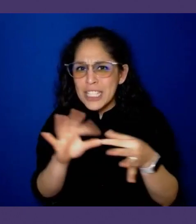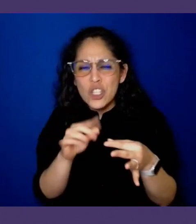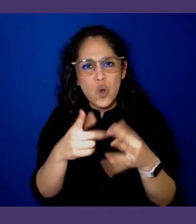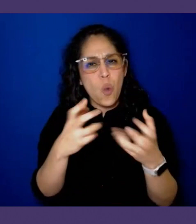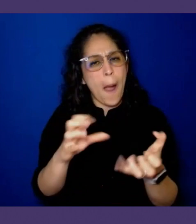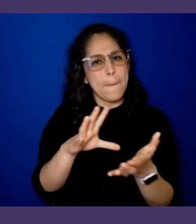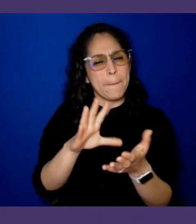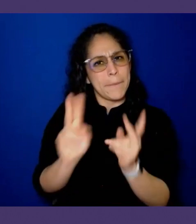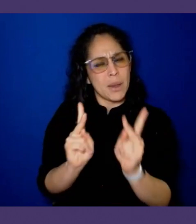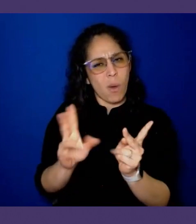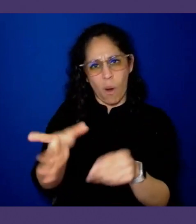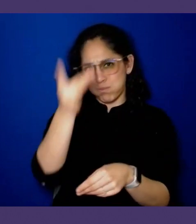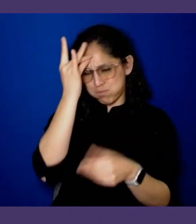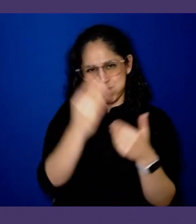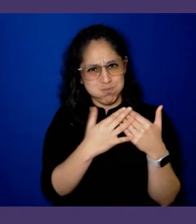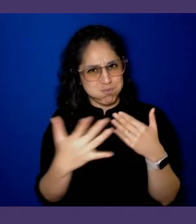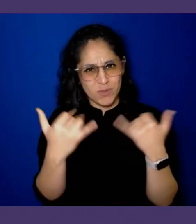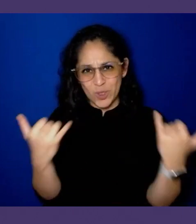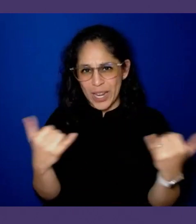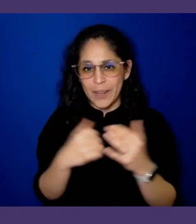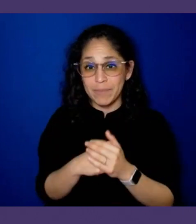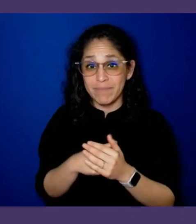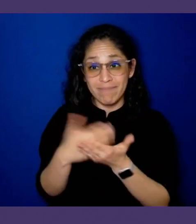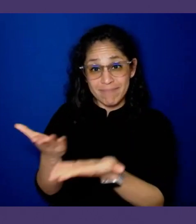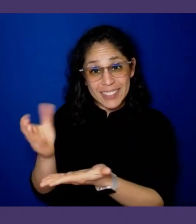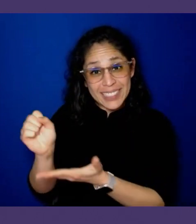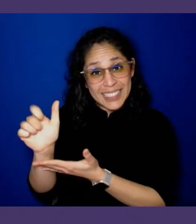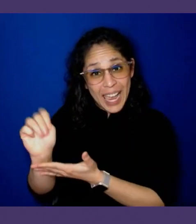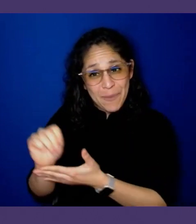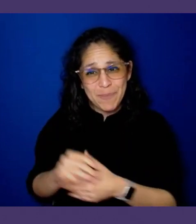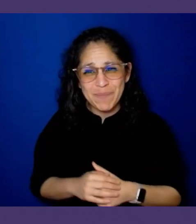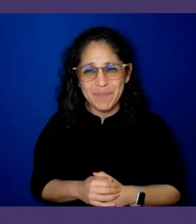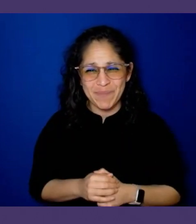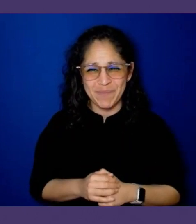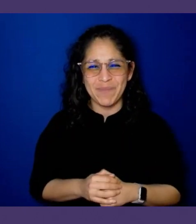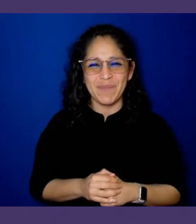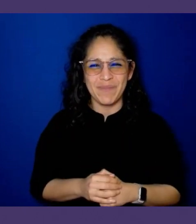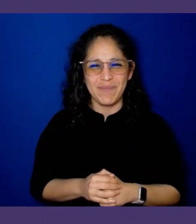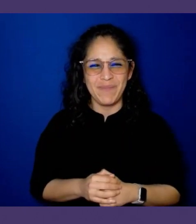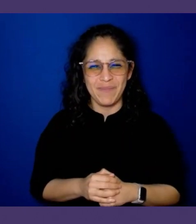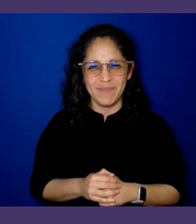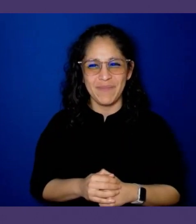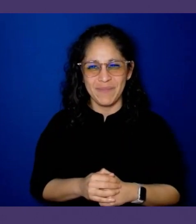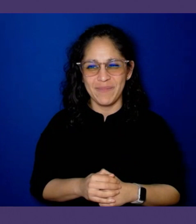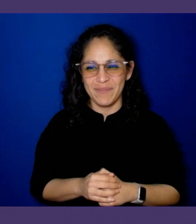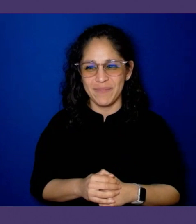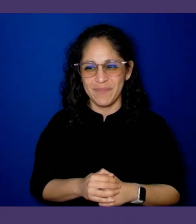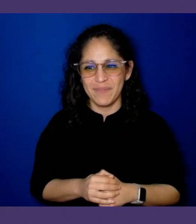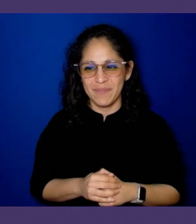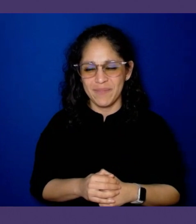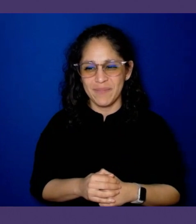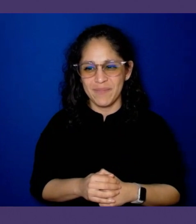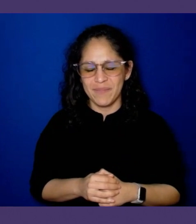Let's start off with Sam. Sam Evans: We get a couple of different folks that come back.